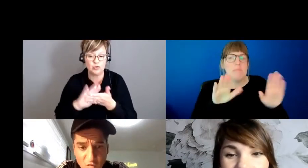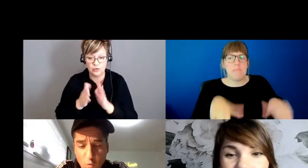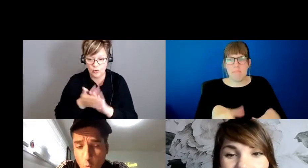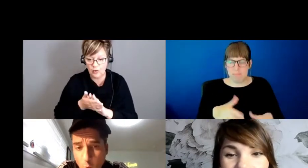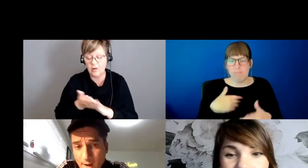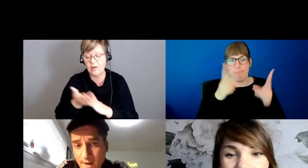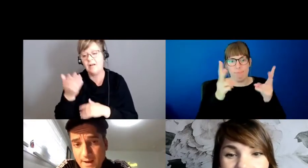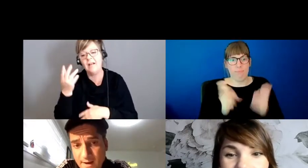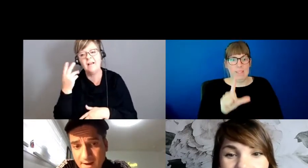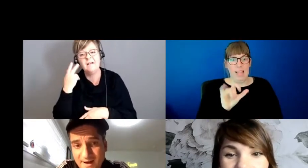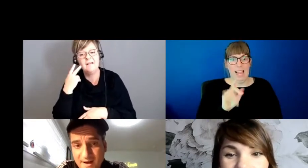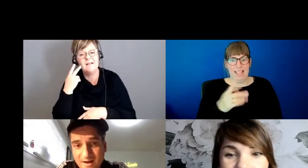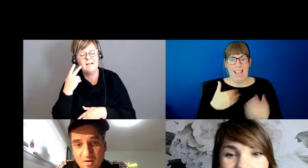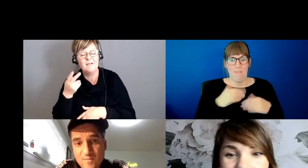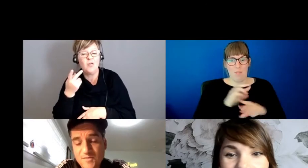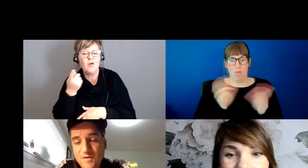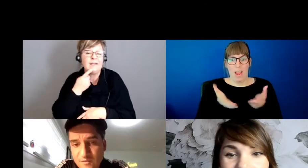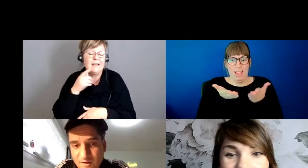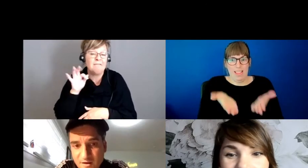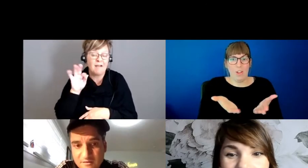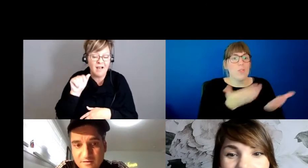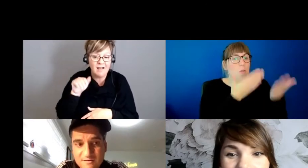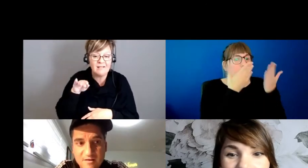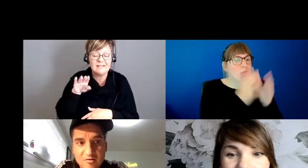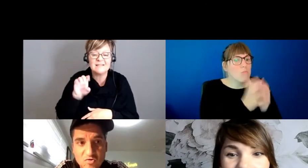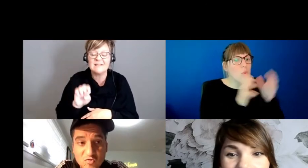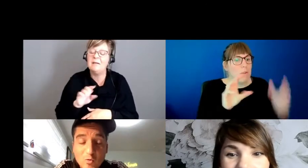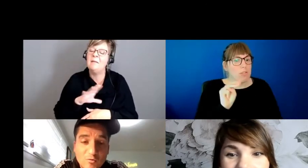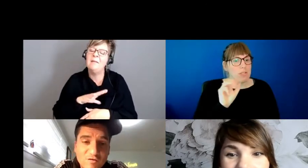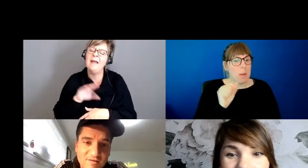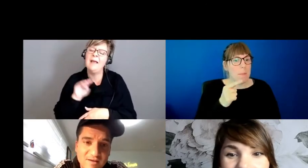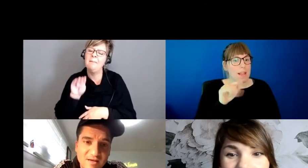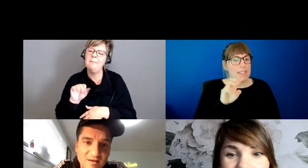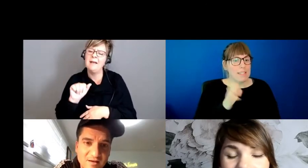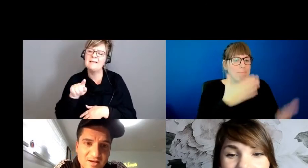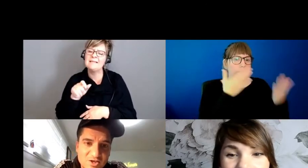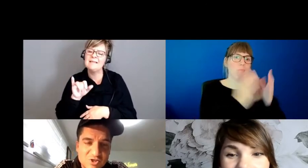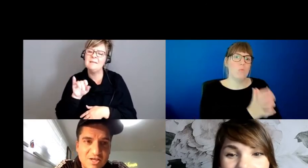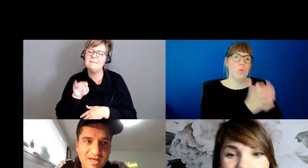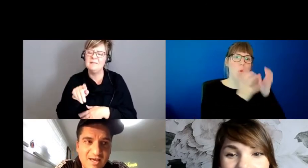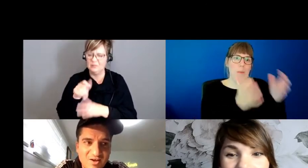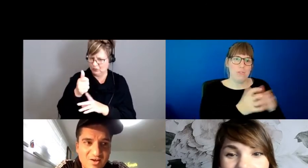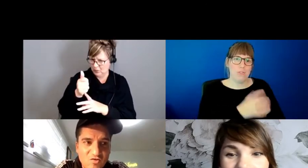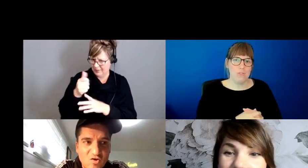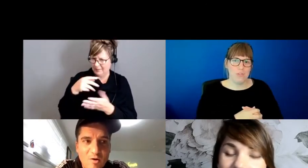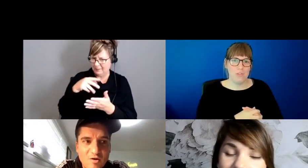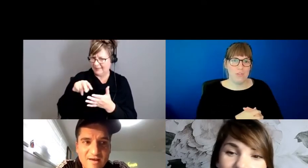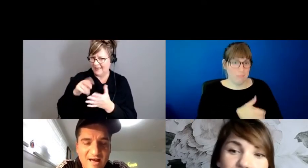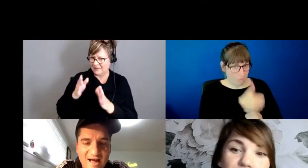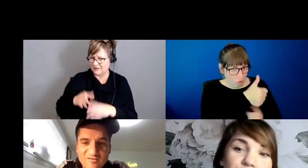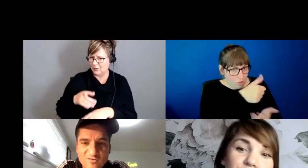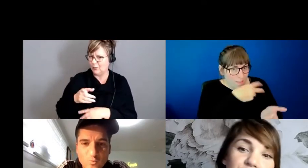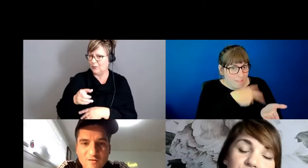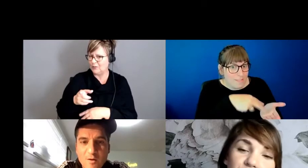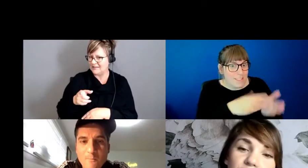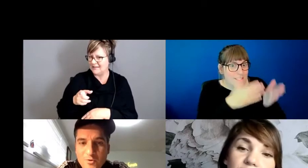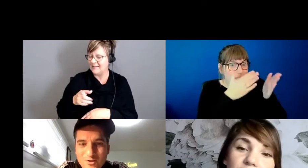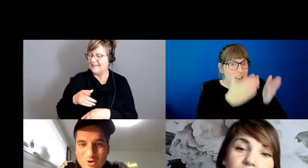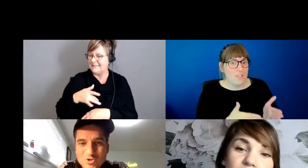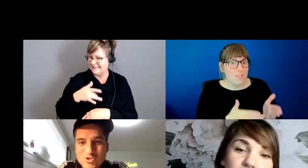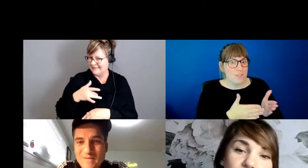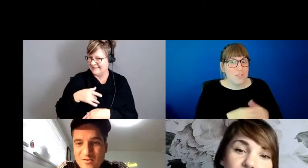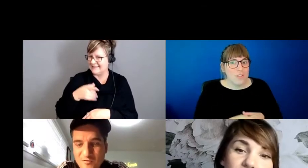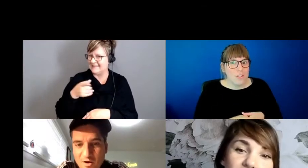IS THERE NOW. SO THANK YOU, MAXIME. SO YOU ARE ALSO A DANCER, AND I THINK THAT YOU ARE